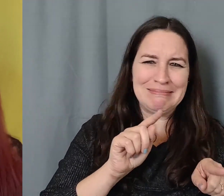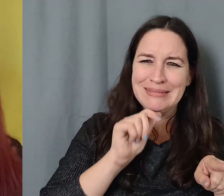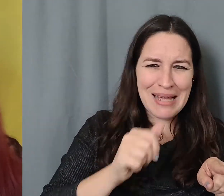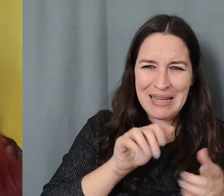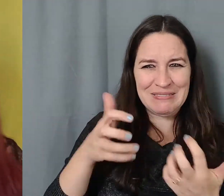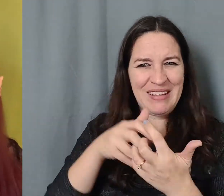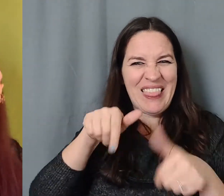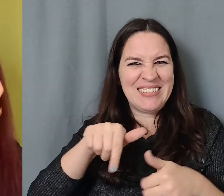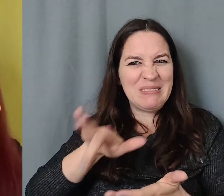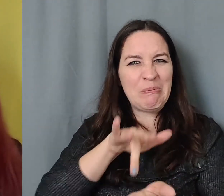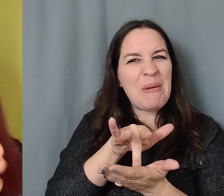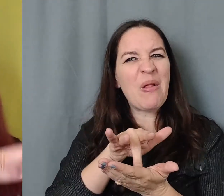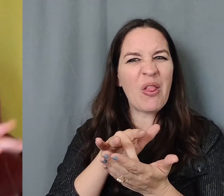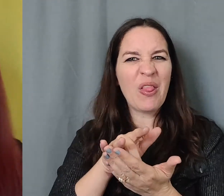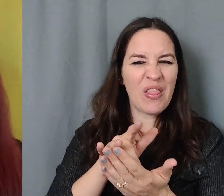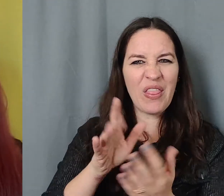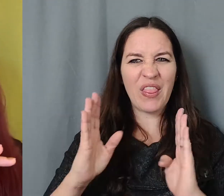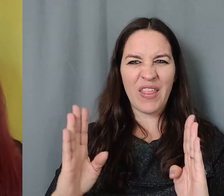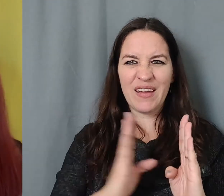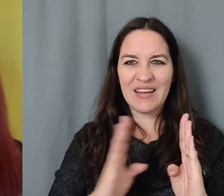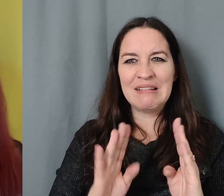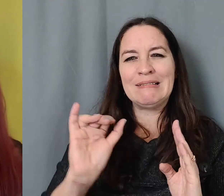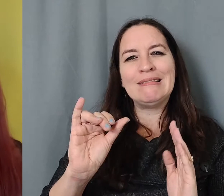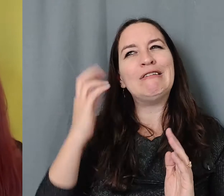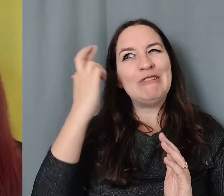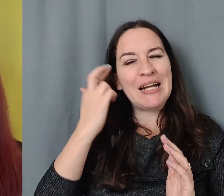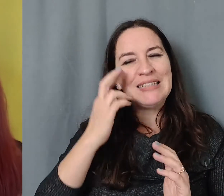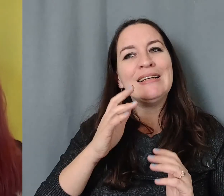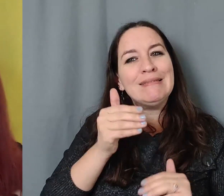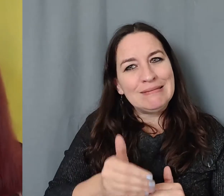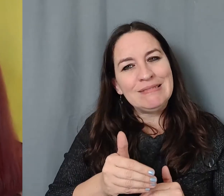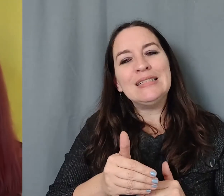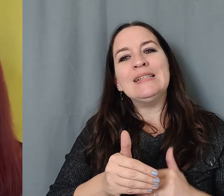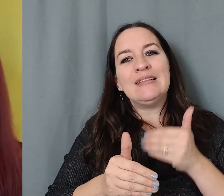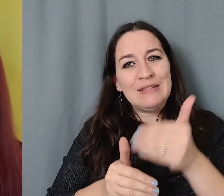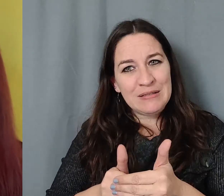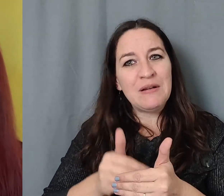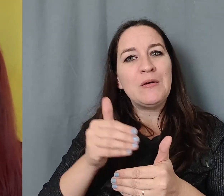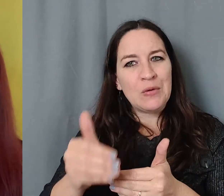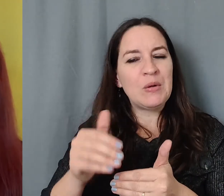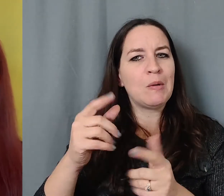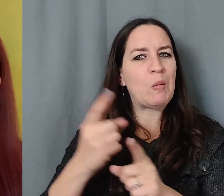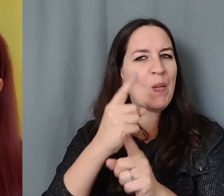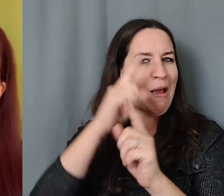But in those intermediate grounds, in those middle grounds, recognizing that change is going to come a little bit slower, but it is going to be a lot